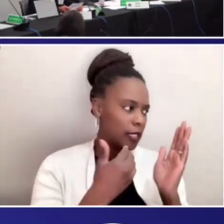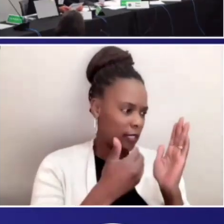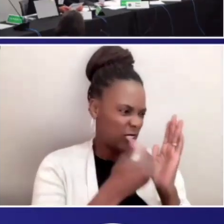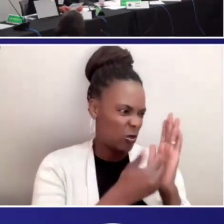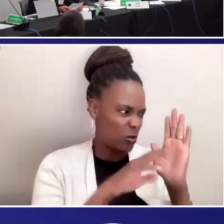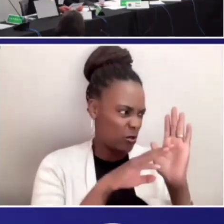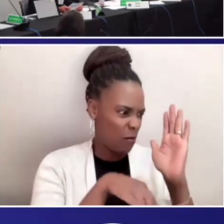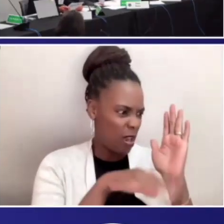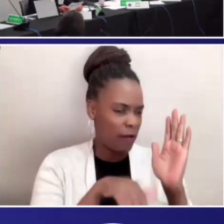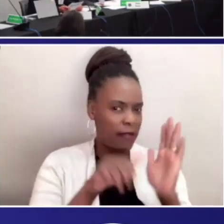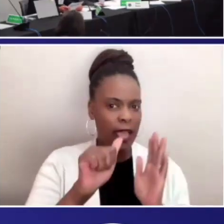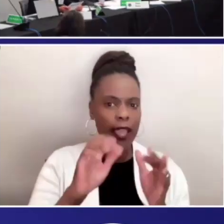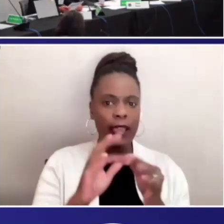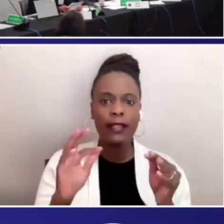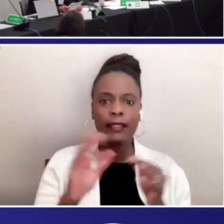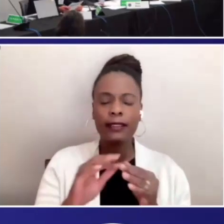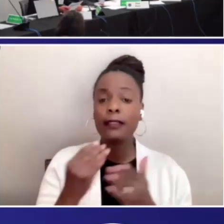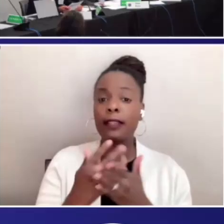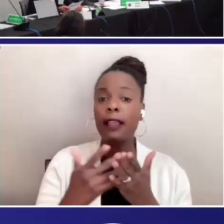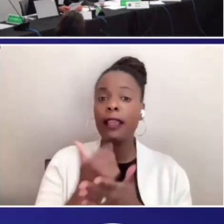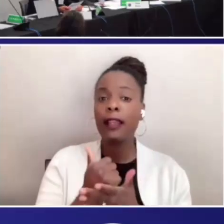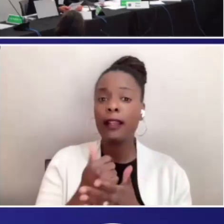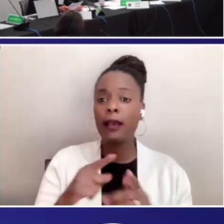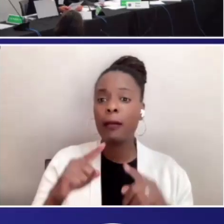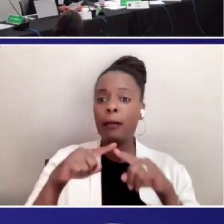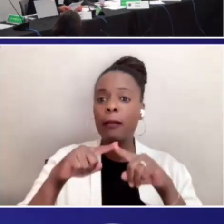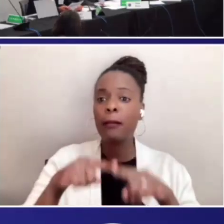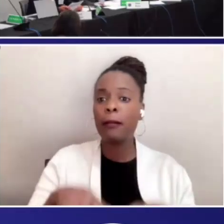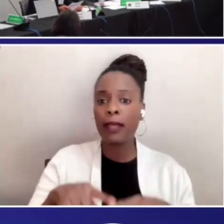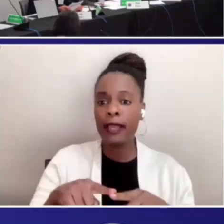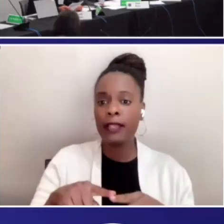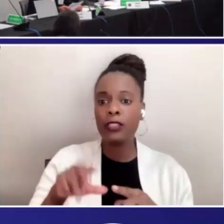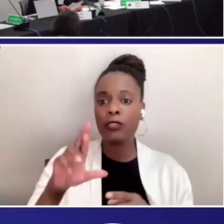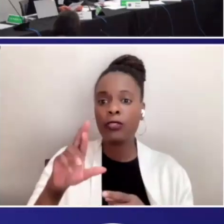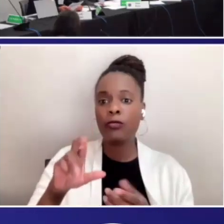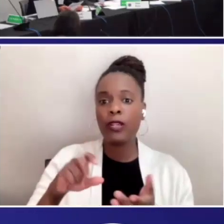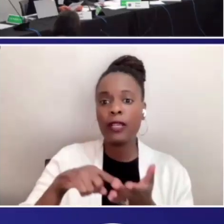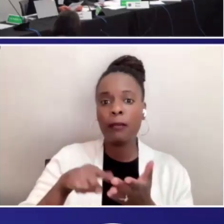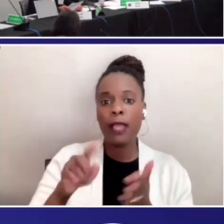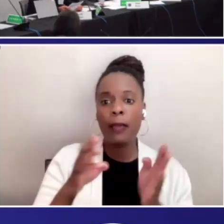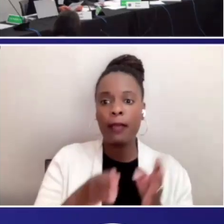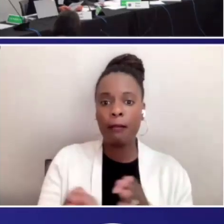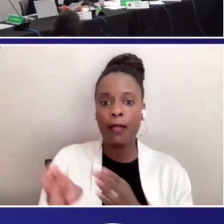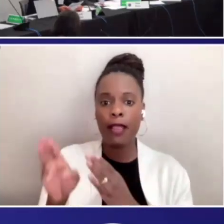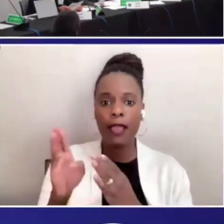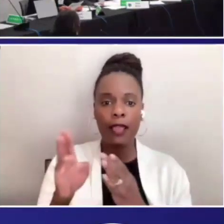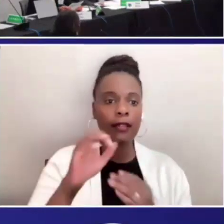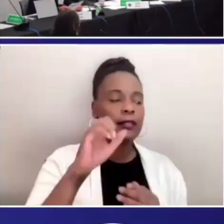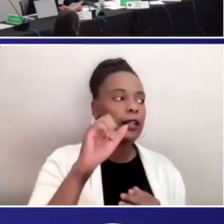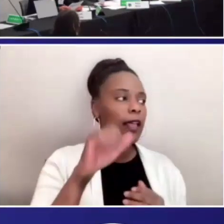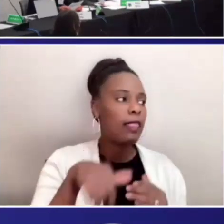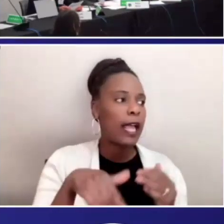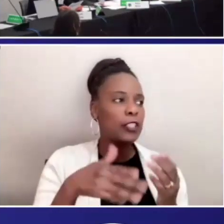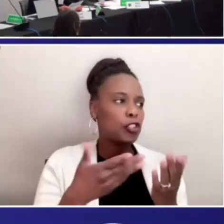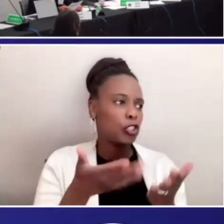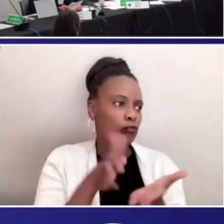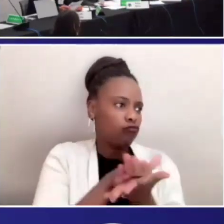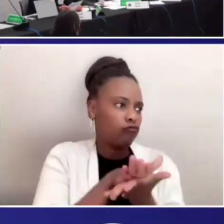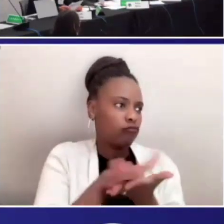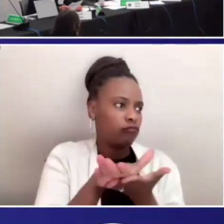Income Contingent Repayment Plan or an Income Based Repayment Plan. So that is like the blanket term of income contingent and income based.